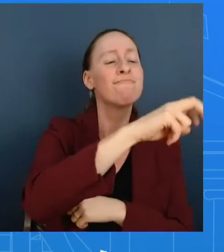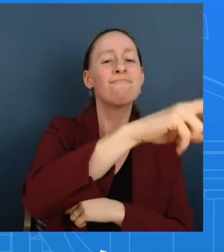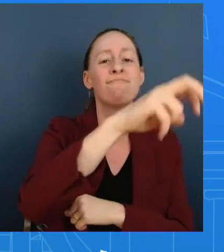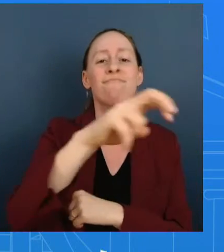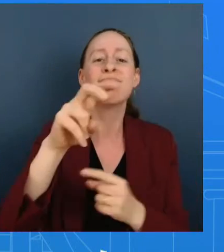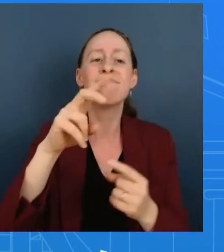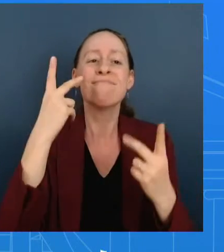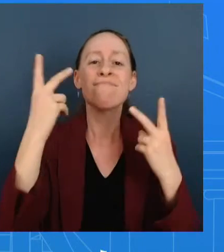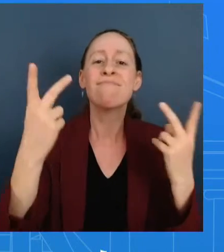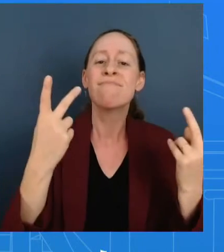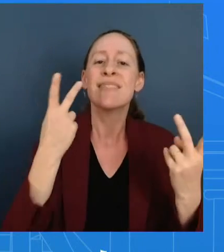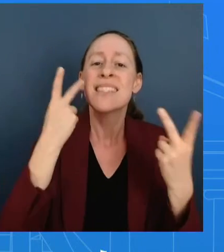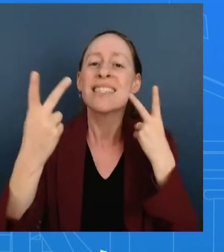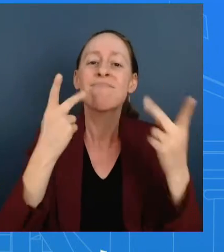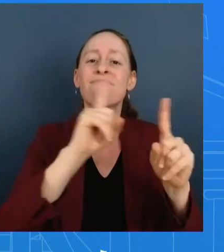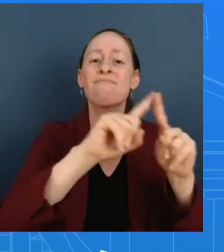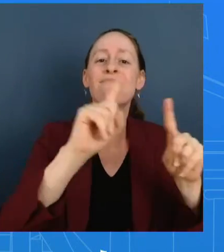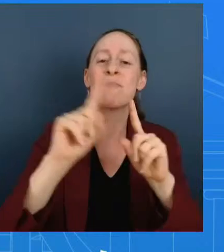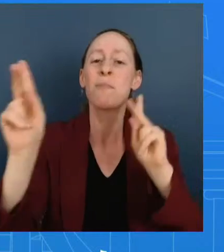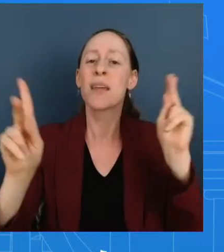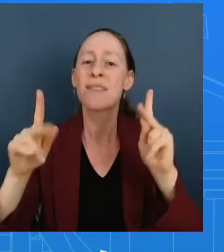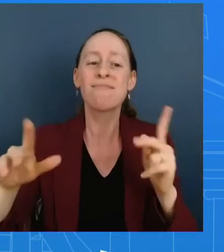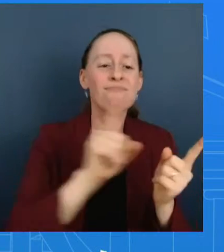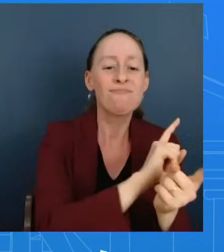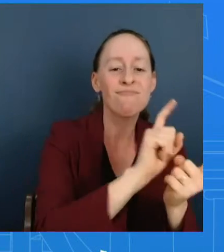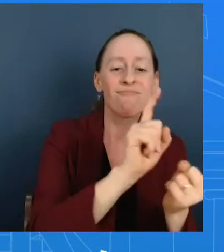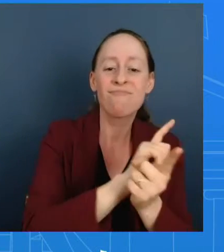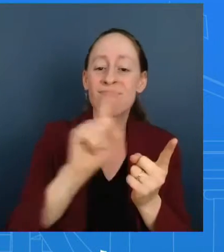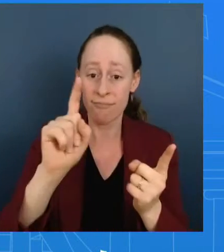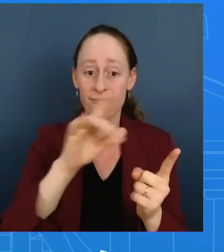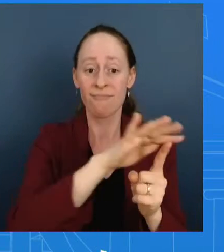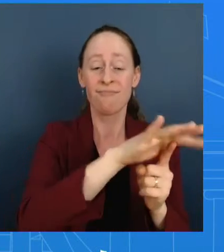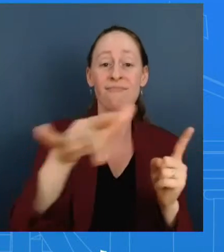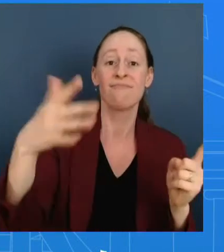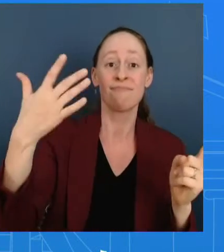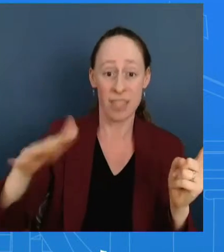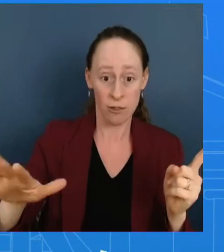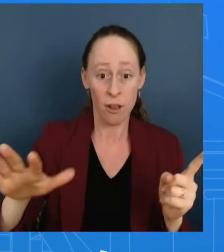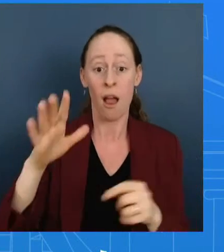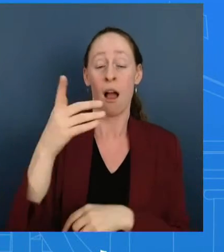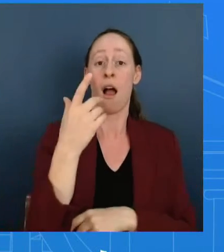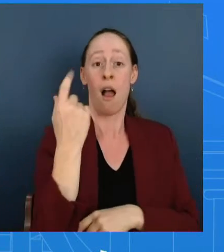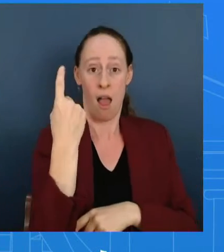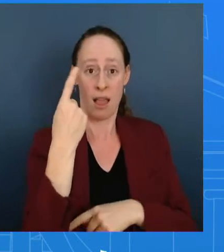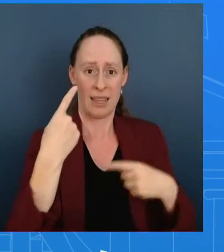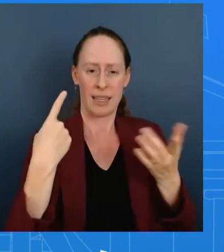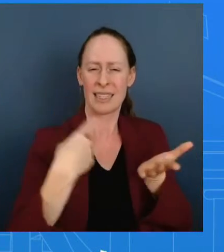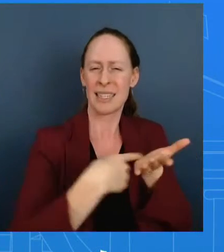In the two days after the debate, he met with supporters in Atlanta, Raleigh, New York, and New Jersey.